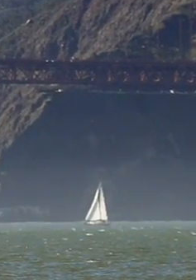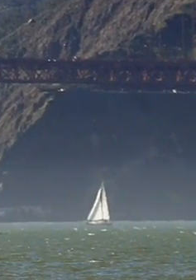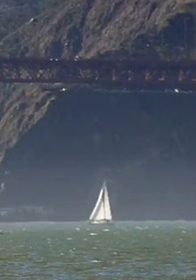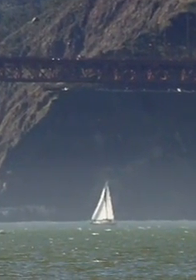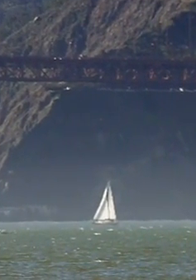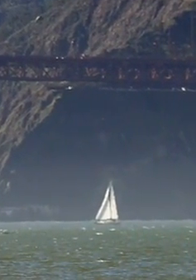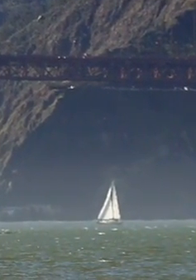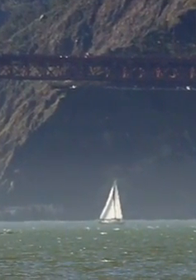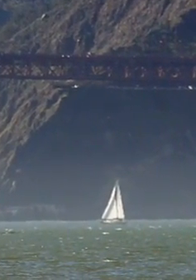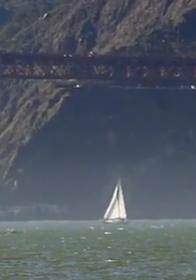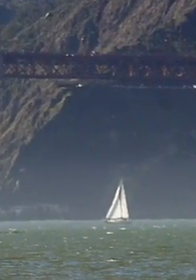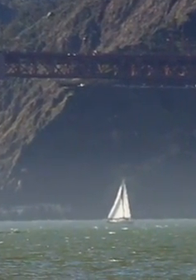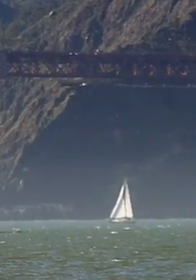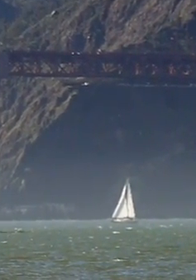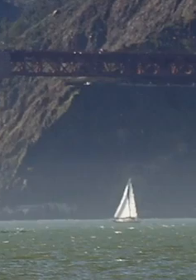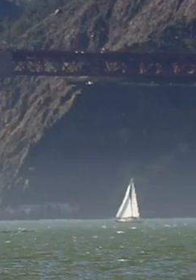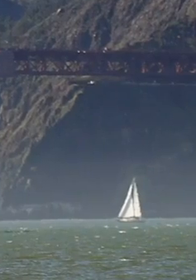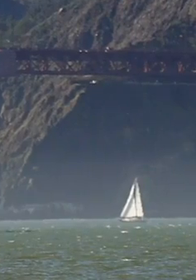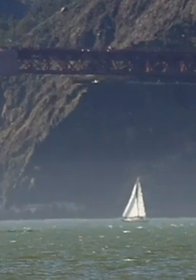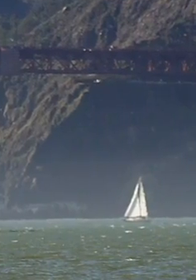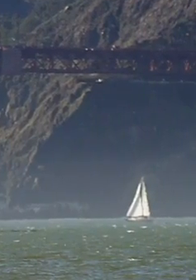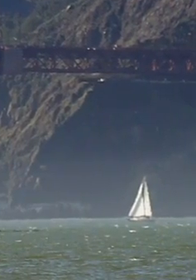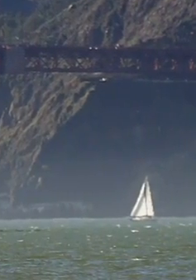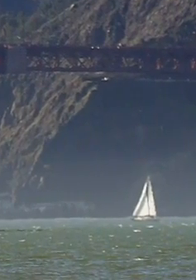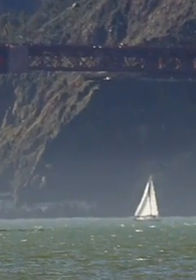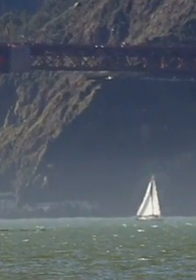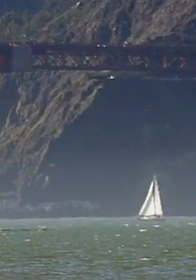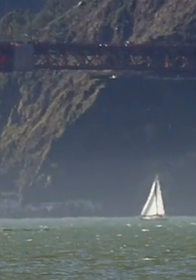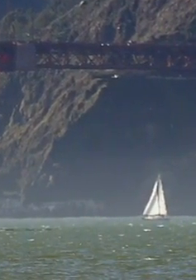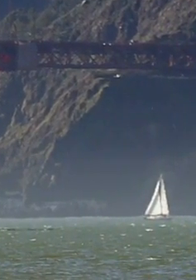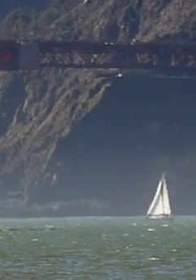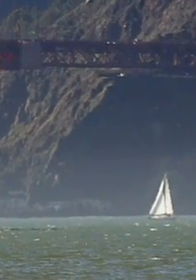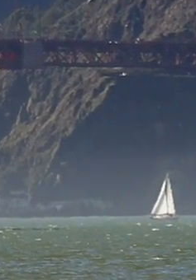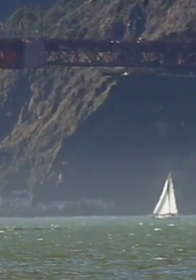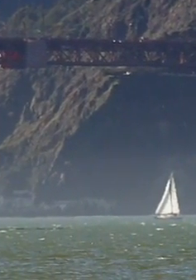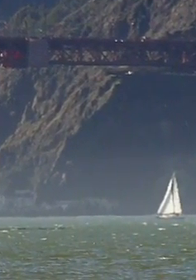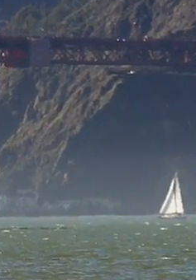It was due to arrive this evening, that ship we've requested to